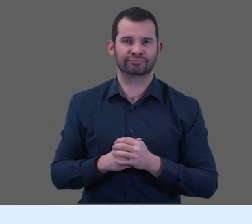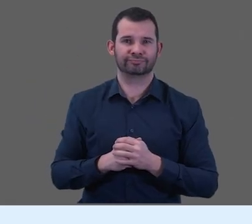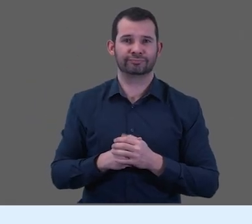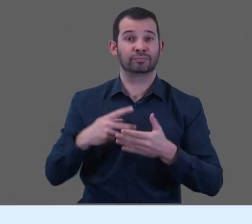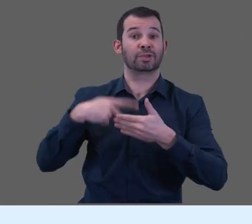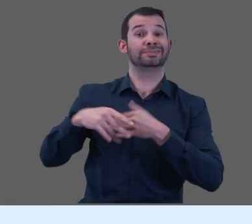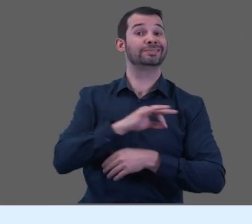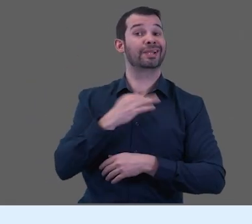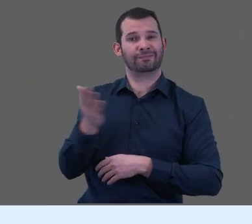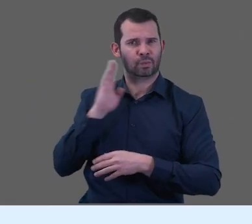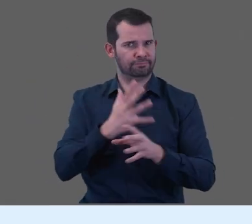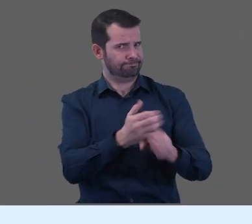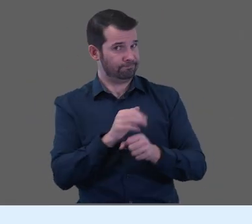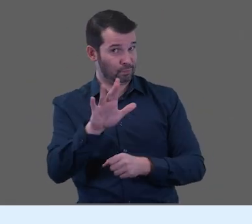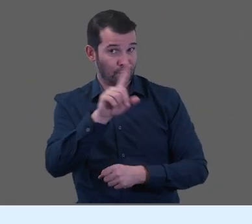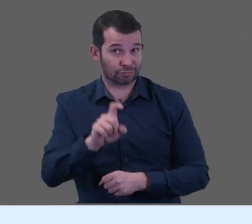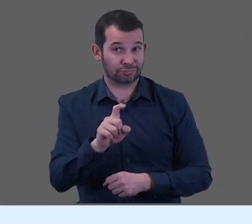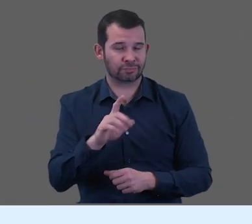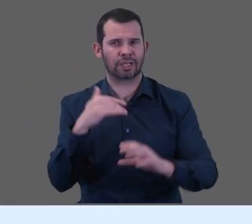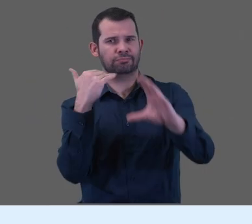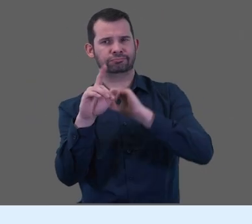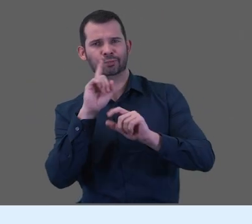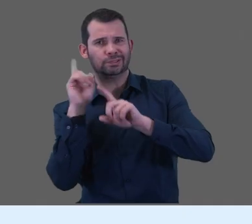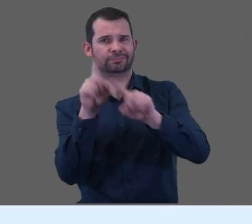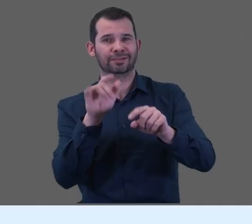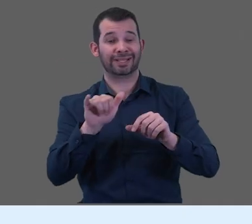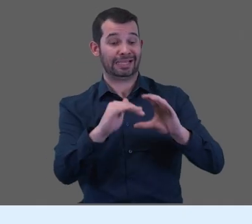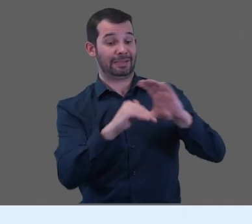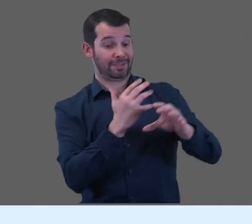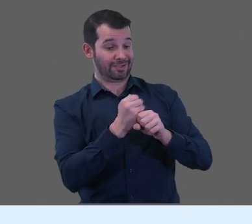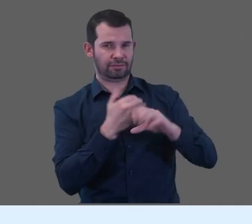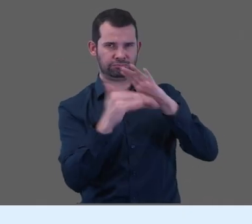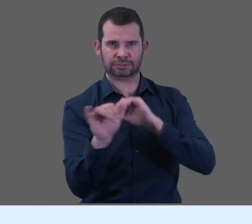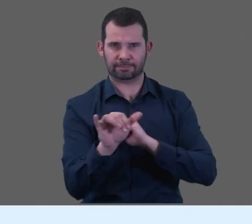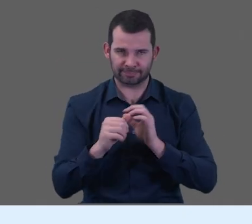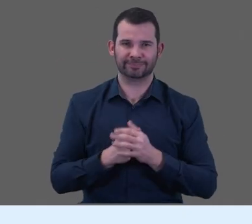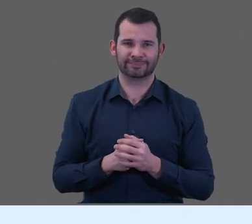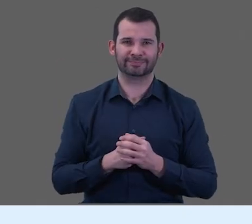Program staff will receive your questions and send a response to the email address you’ve provided.